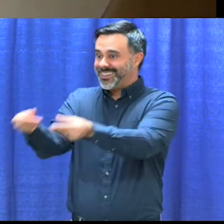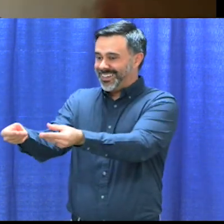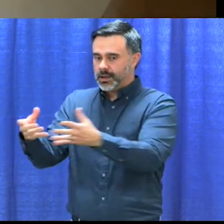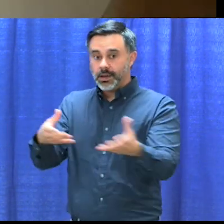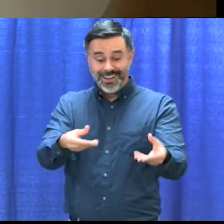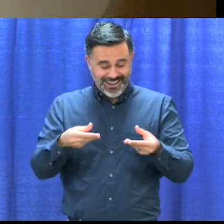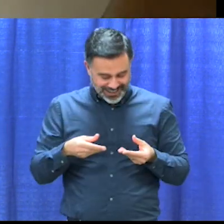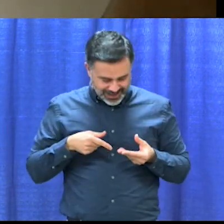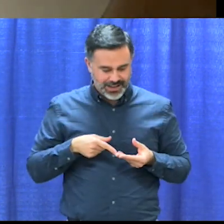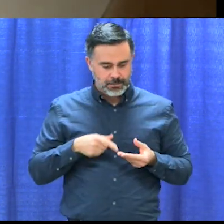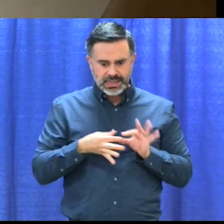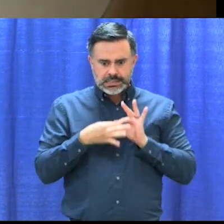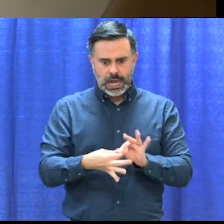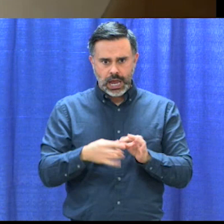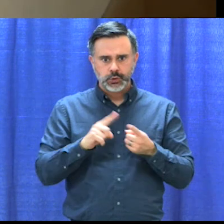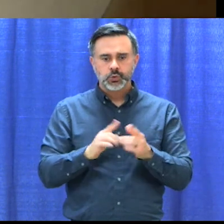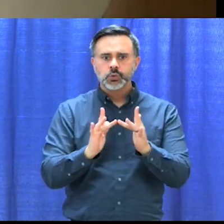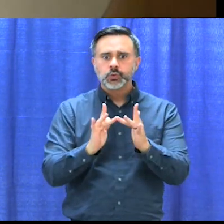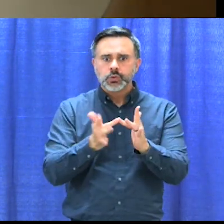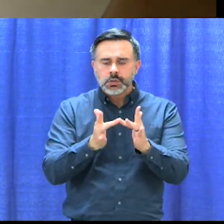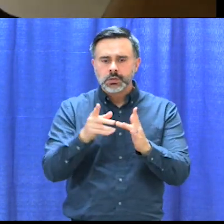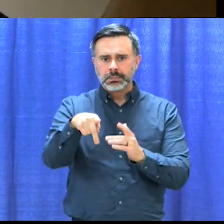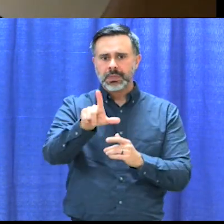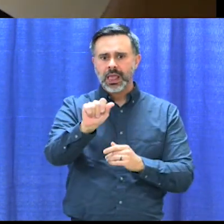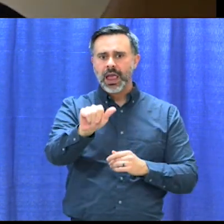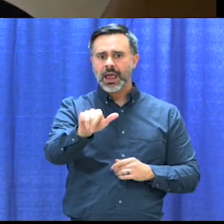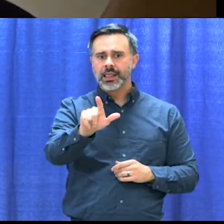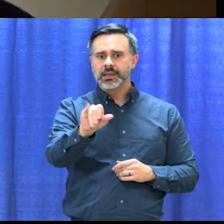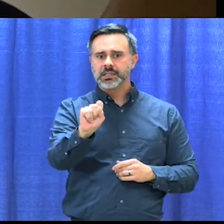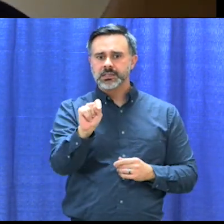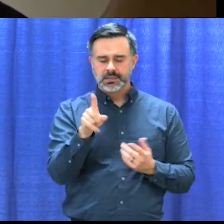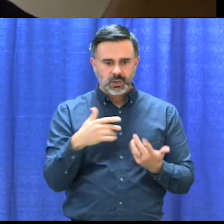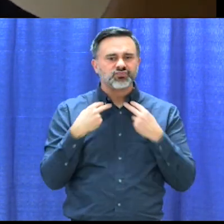So they weren't able to really understand what it was that they needed to do.